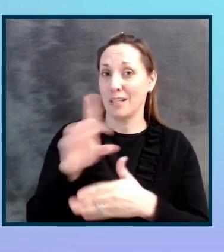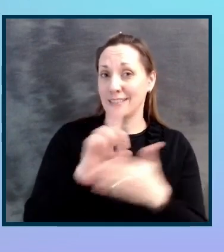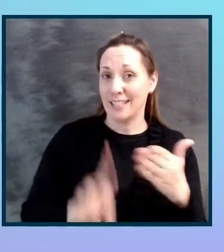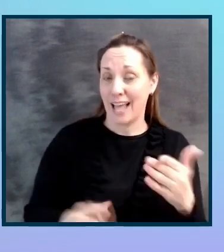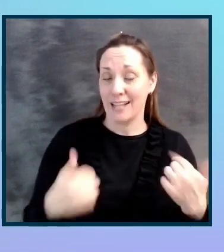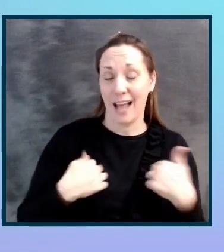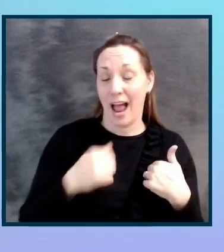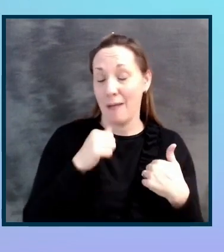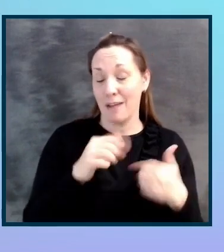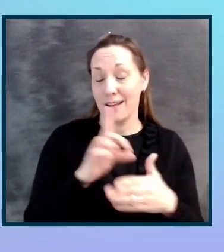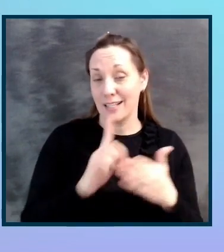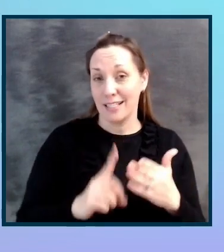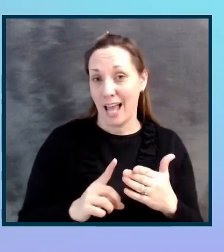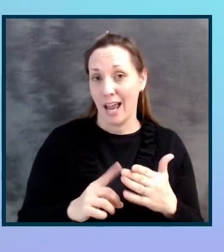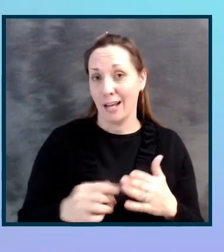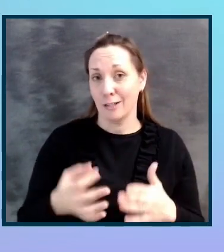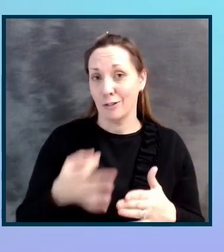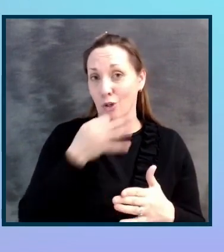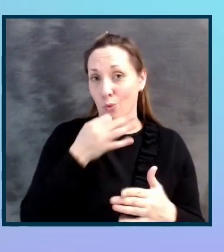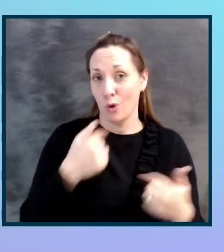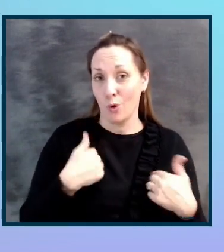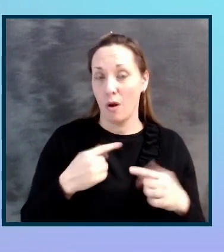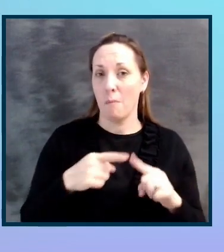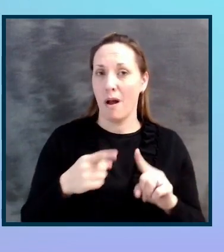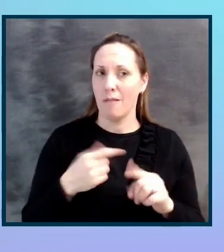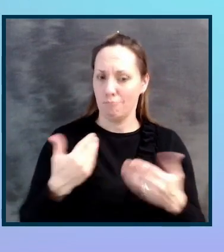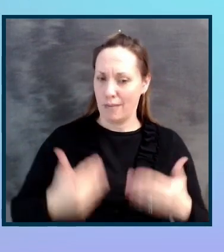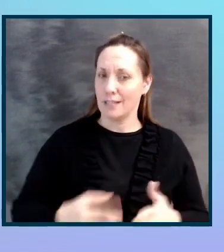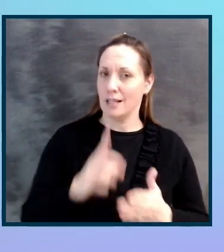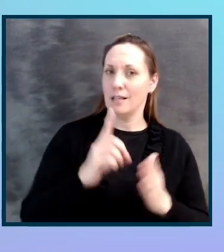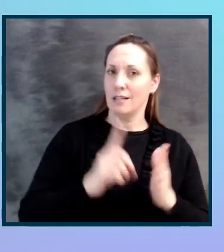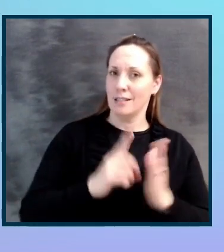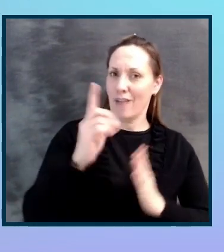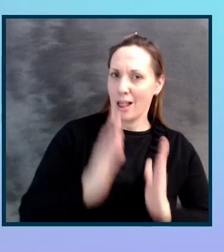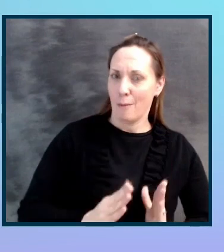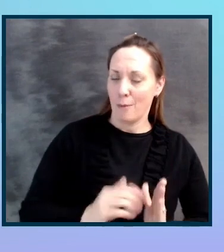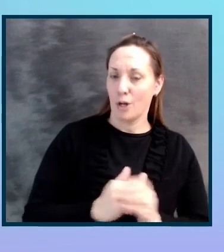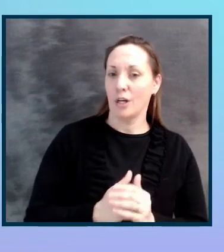I'm not like a design guru, but the one thing that I'll say from a developer, I've been a developer who consume designs,